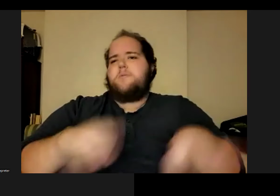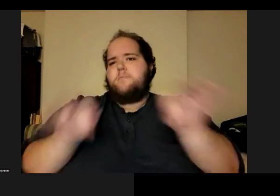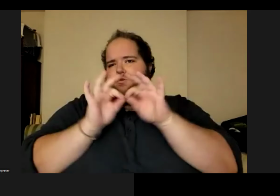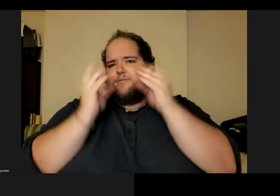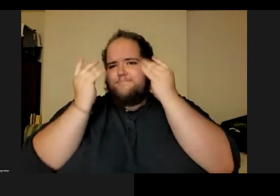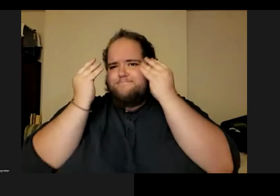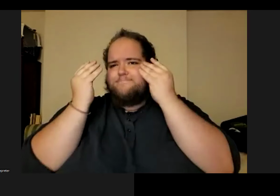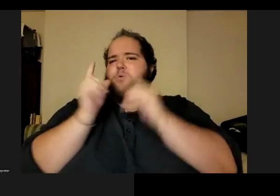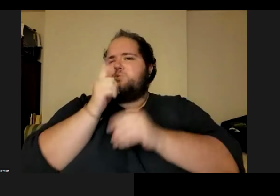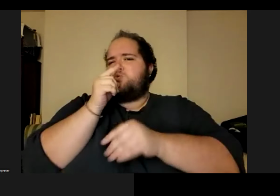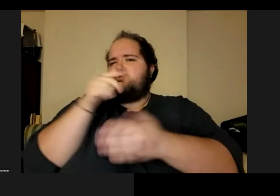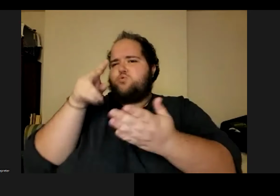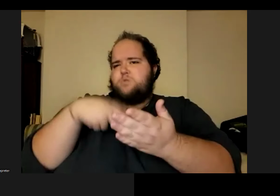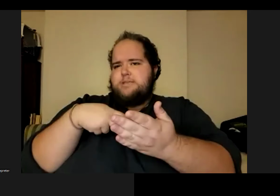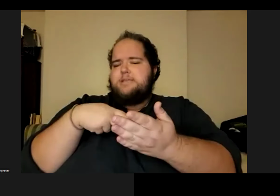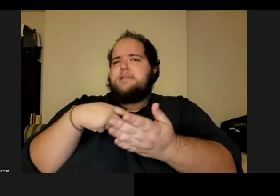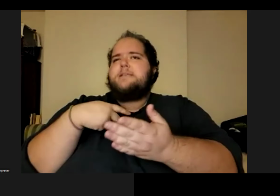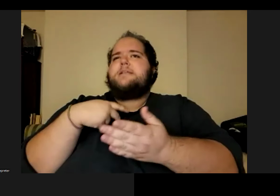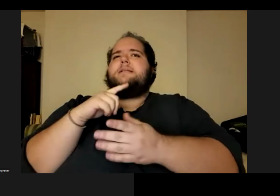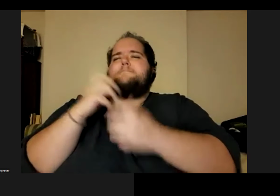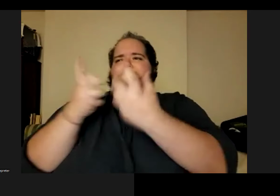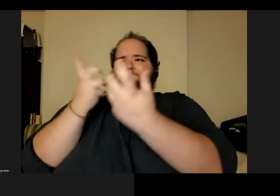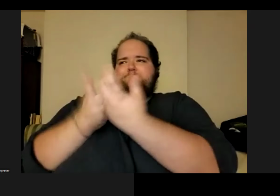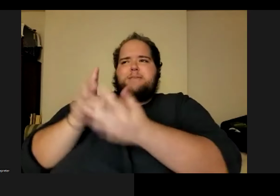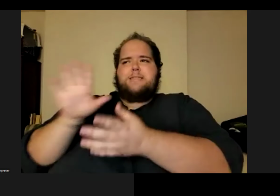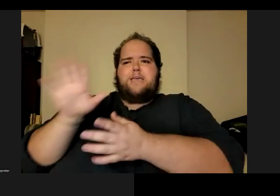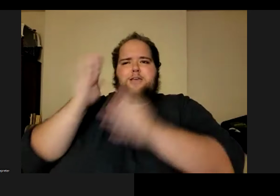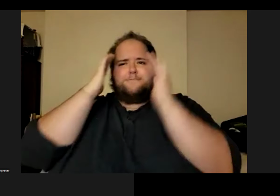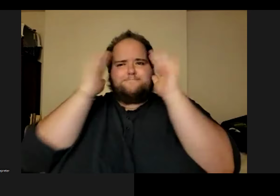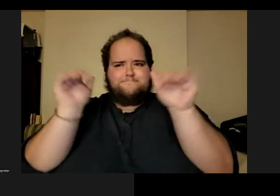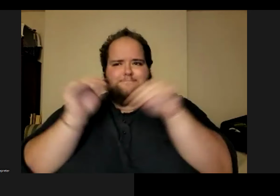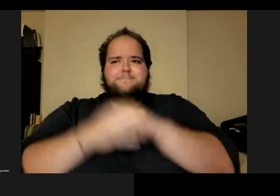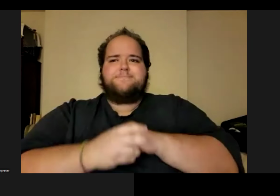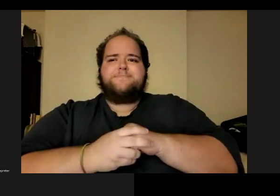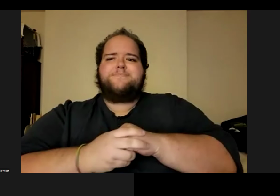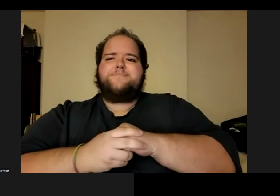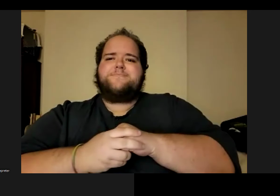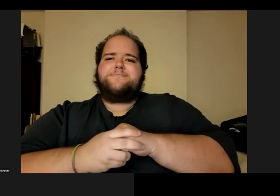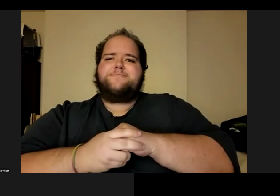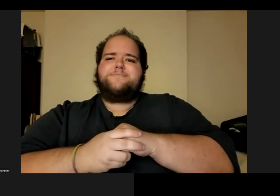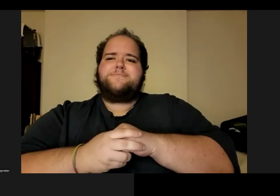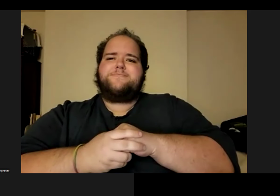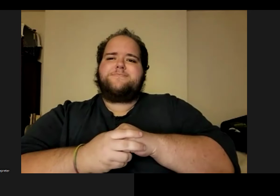It's good to tailor. Another…